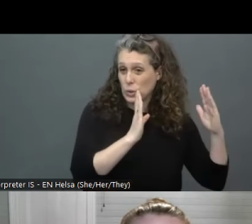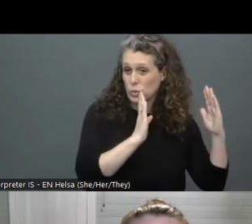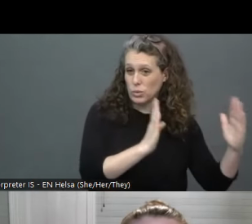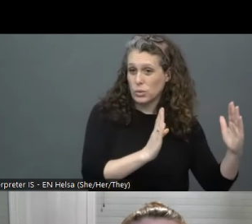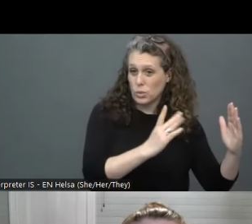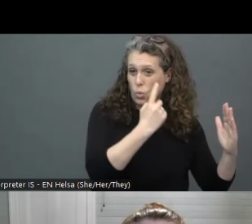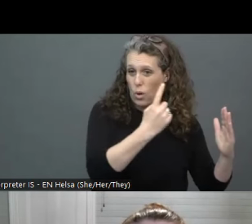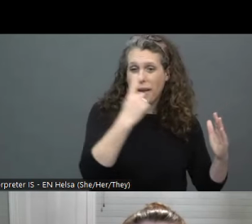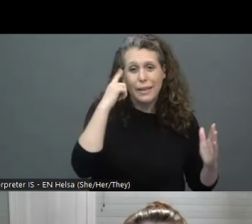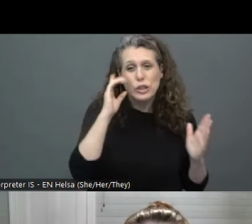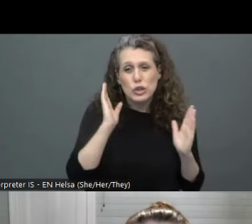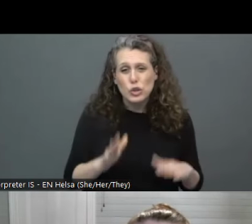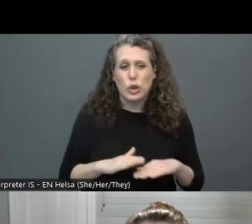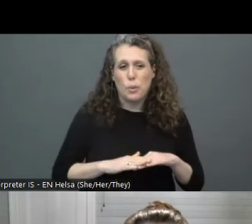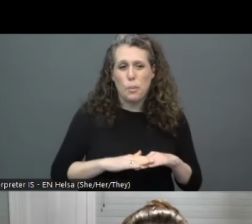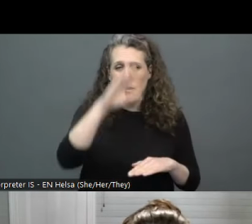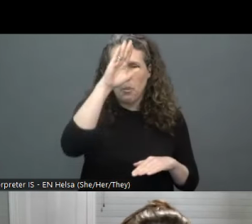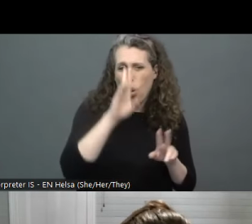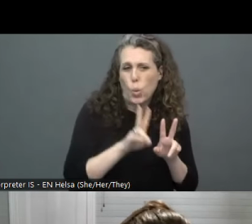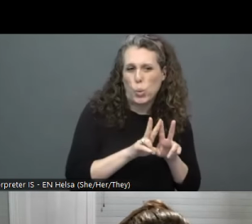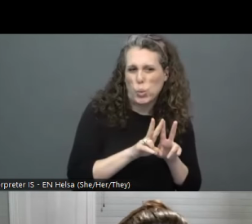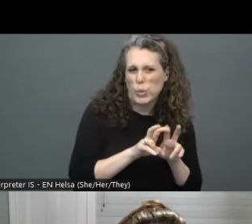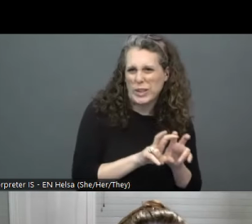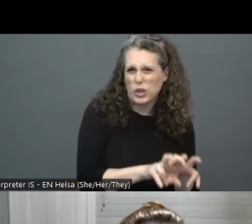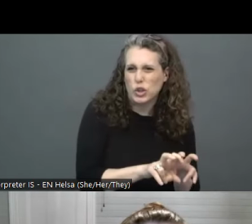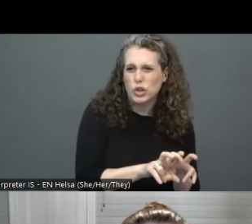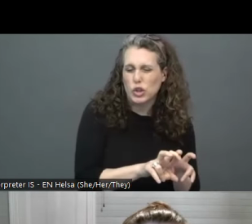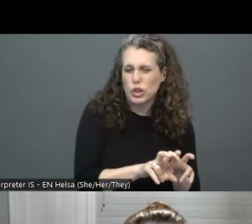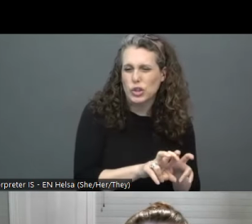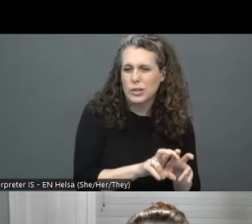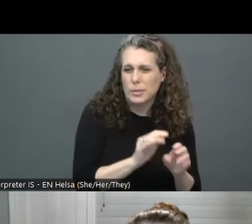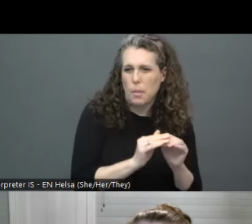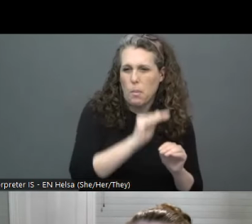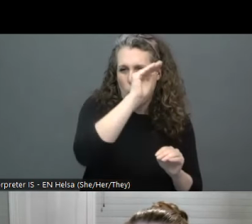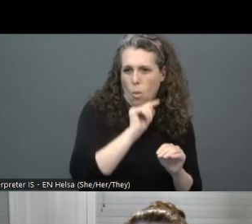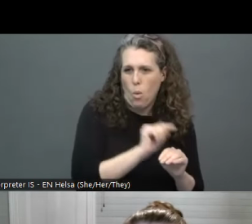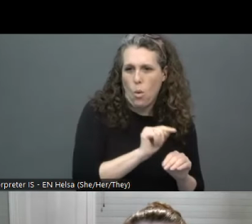coordination, this will mainly help us to identify entry points for the longer